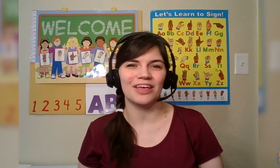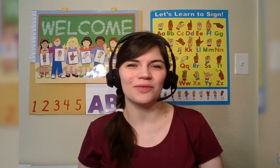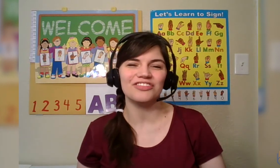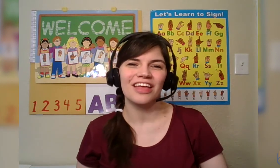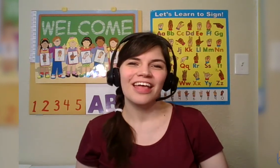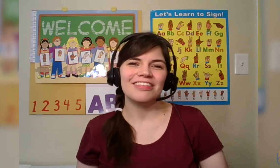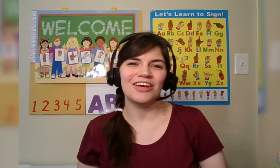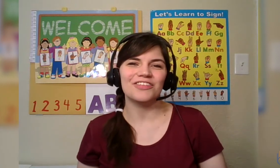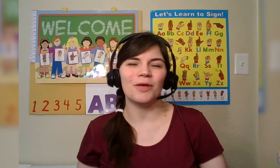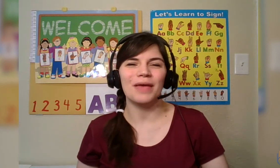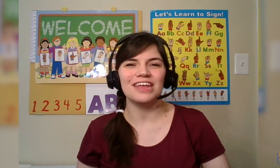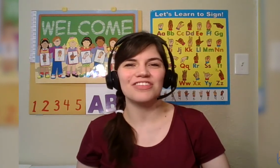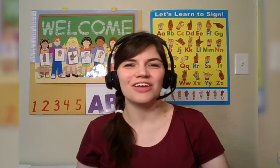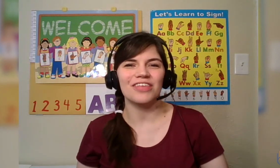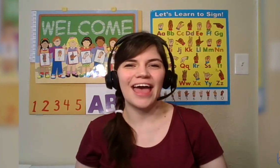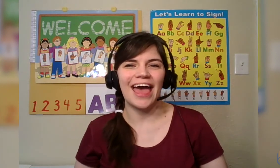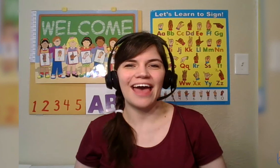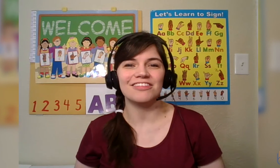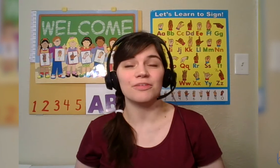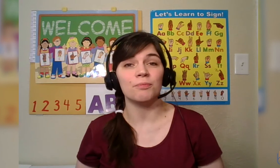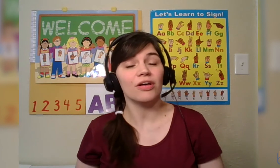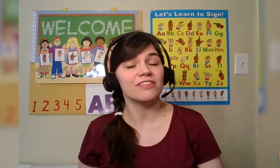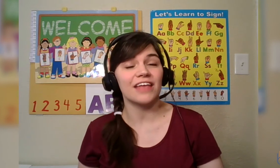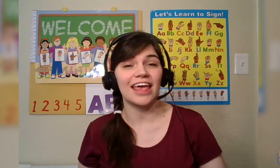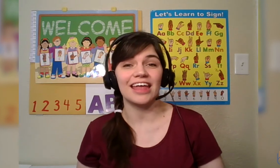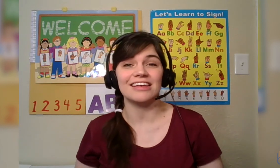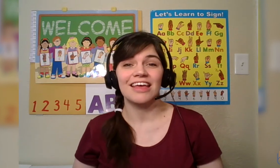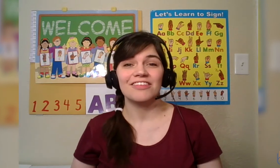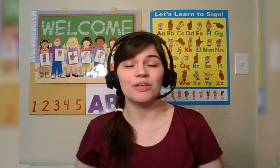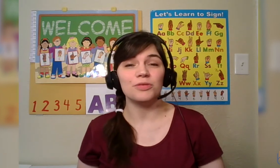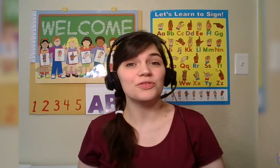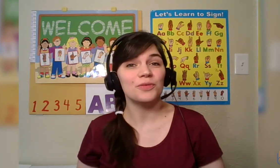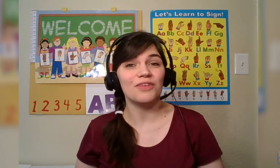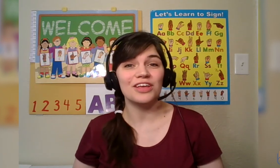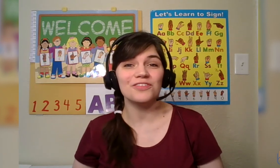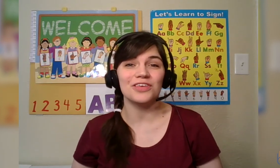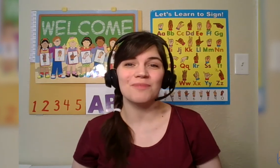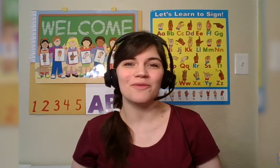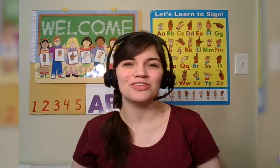there's a page there that has some books and some YouTube videos that you might want